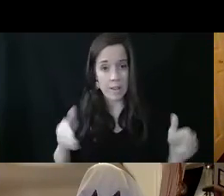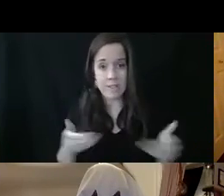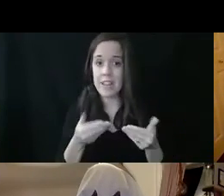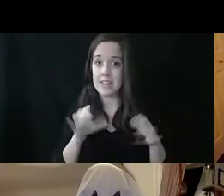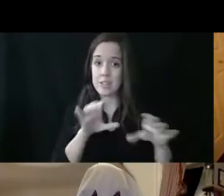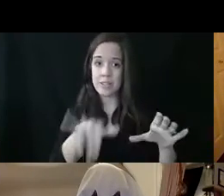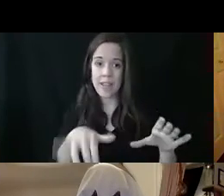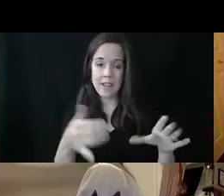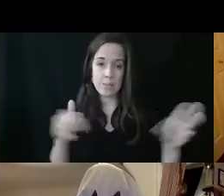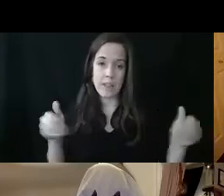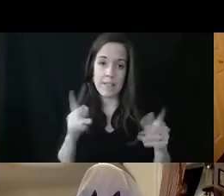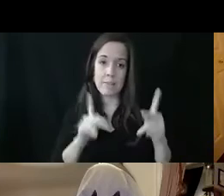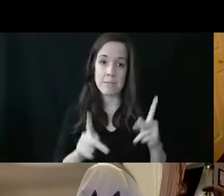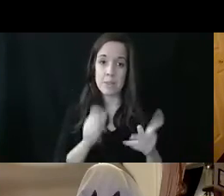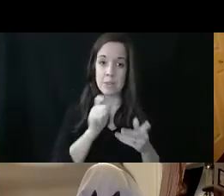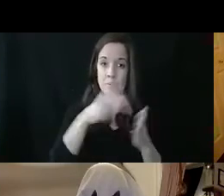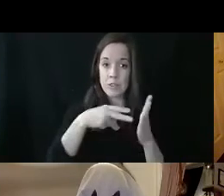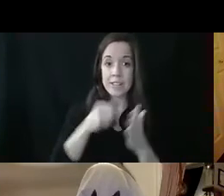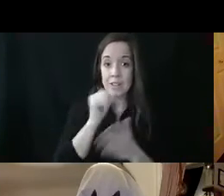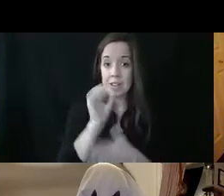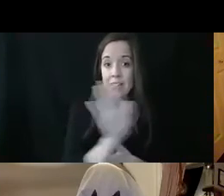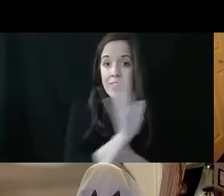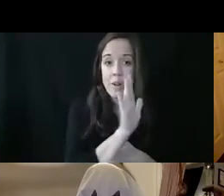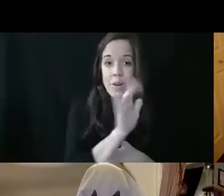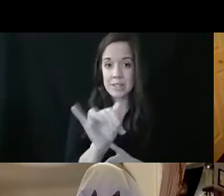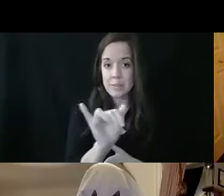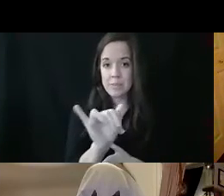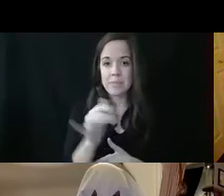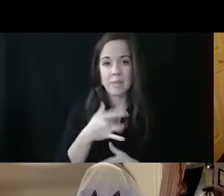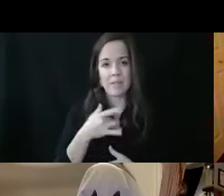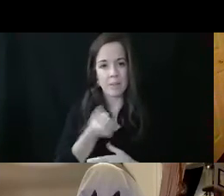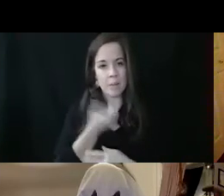read poems that aren't their own, as well, because we feel that poetry is an ongoing conversation.